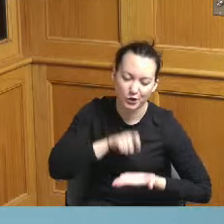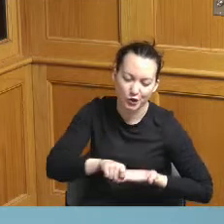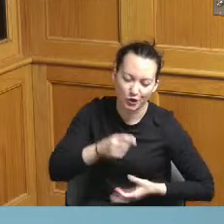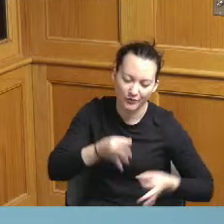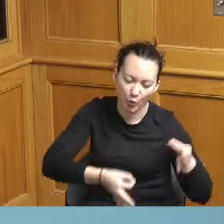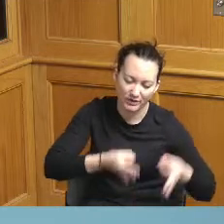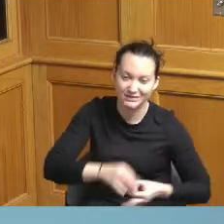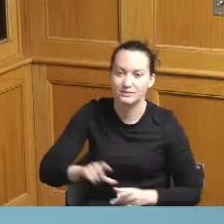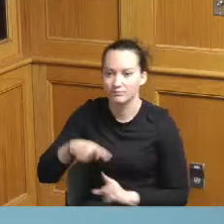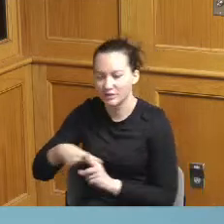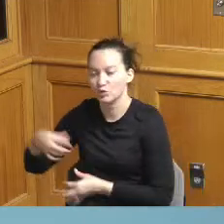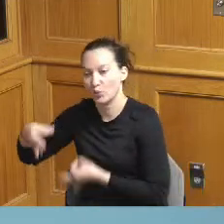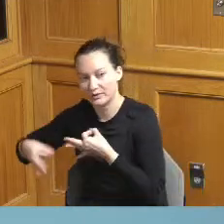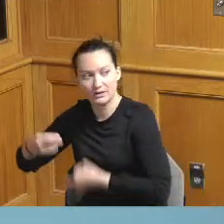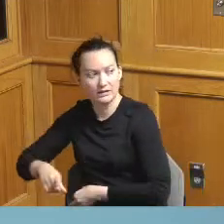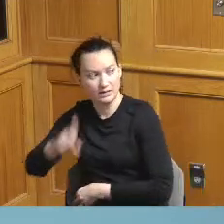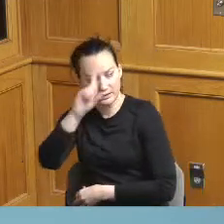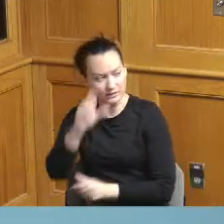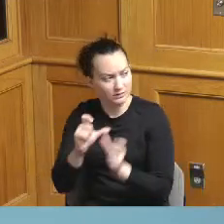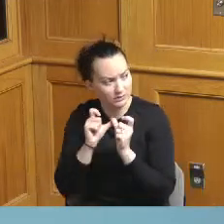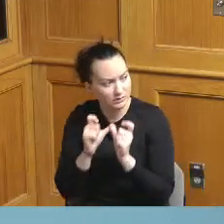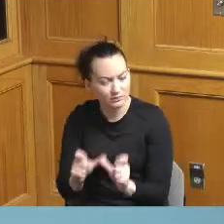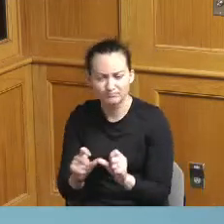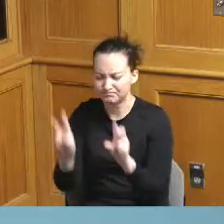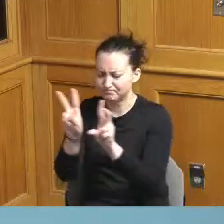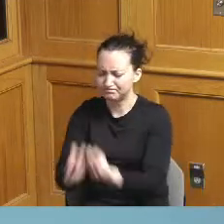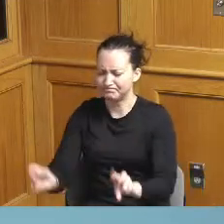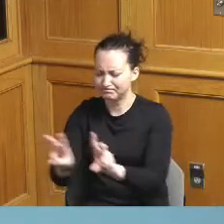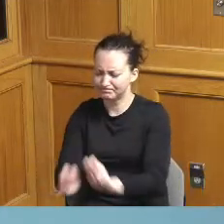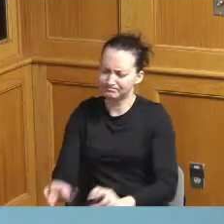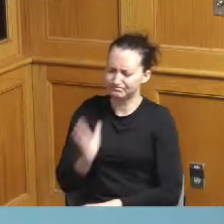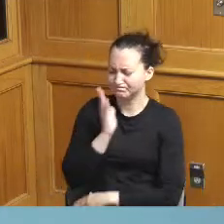I'm sure that's something that we're going to continue to take a look at to see what we can